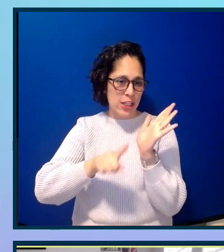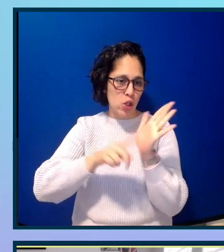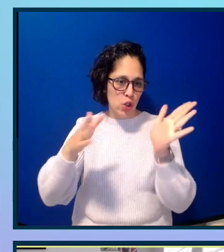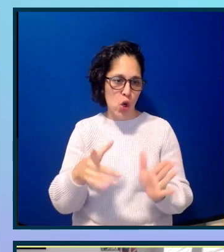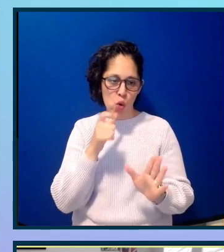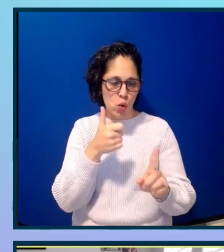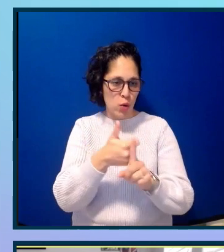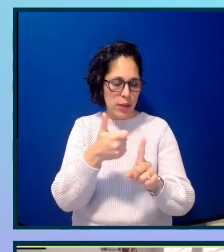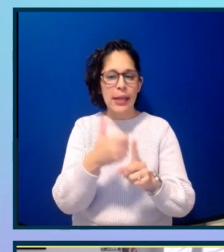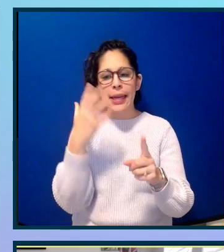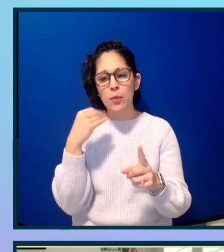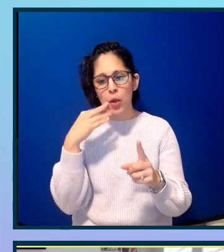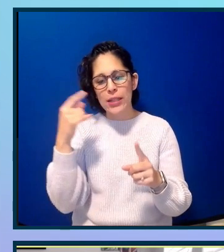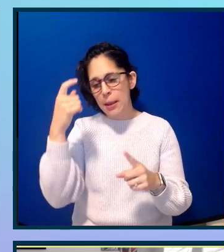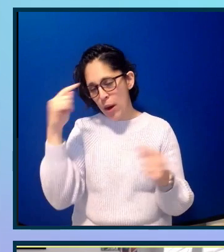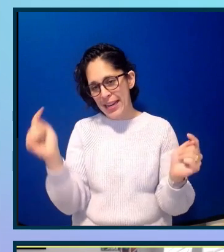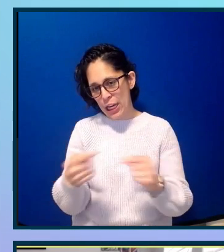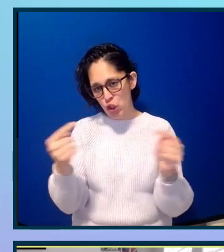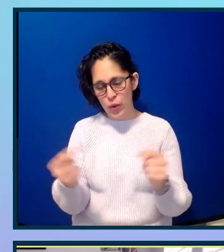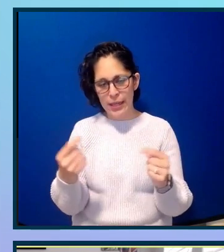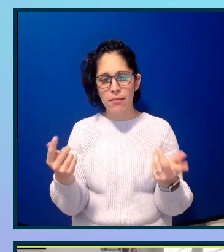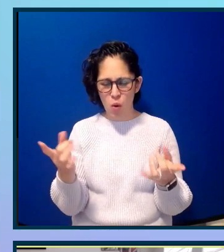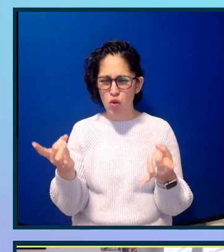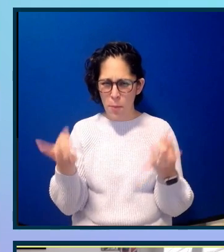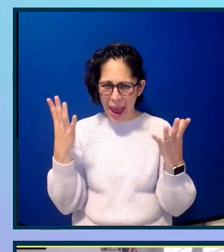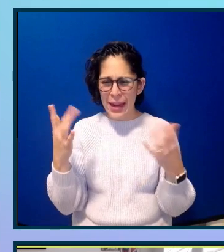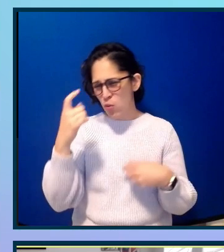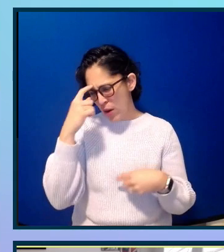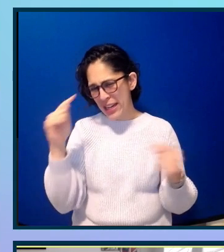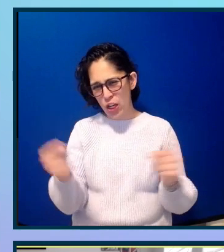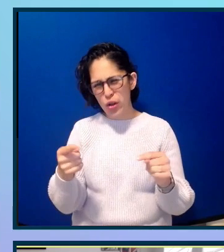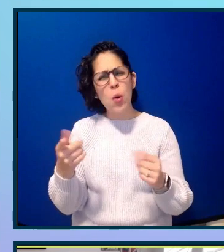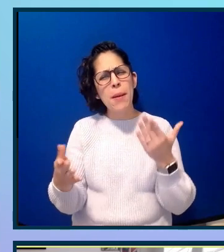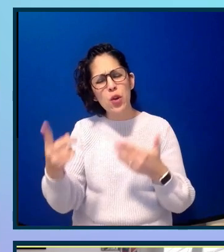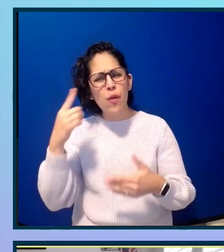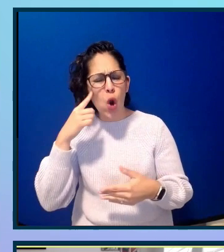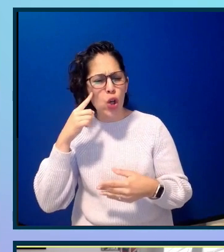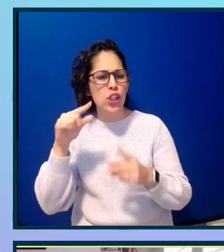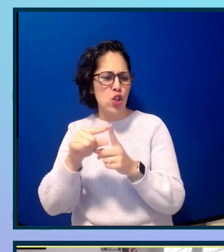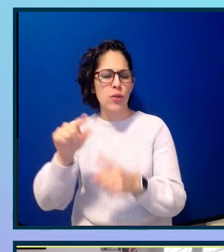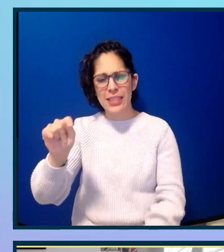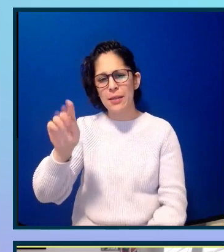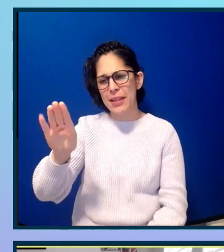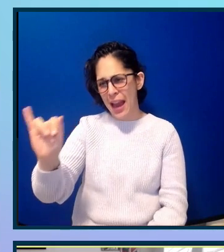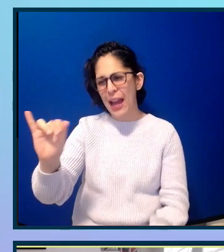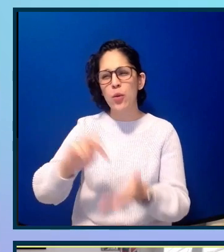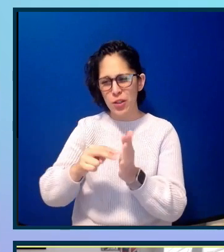So this is somebody who's experienced a traumatic brain injury, or you may have heard the term TBI for traumatic brain injury.